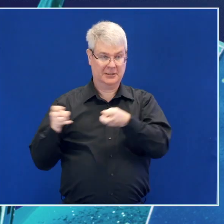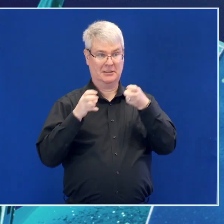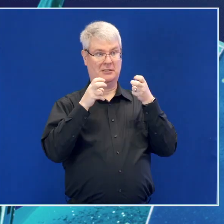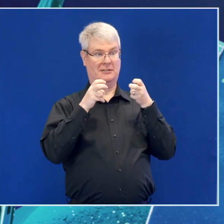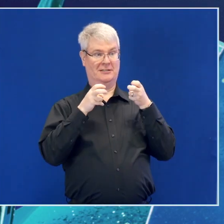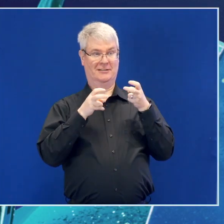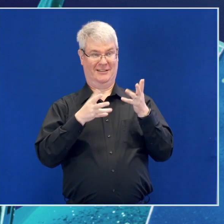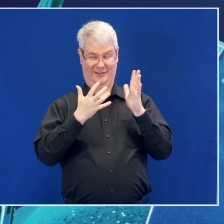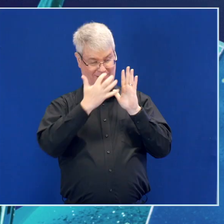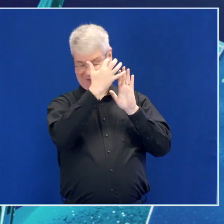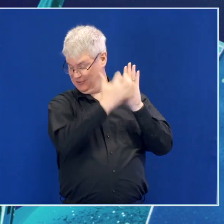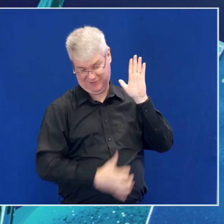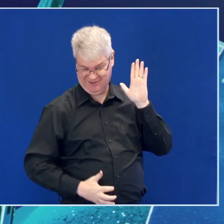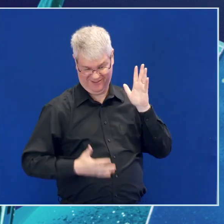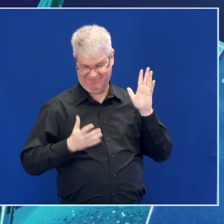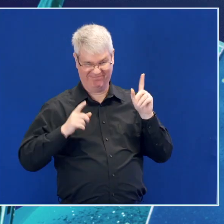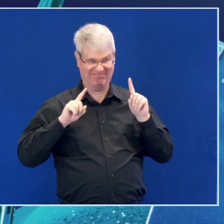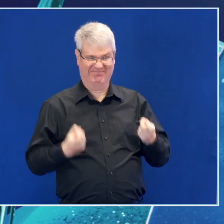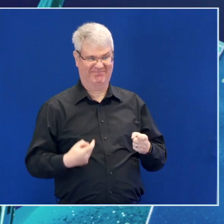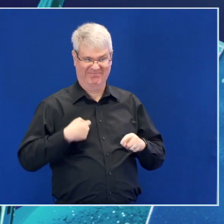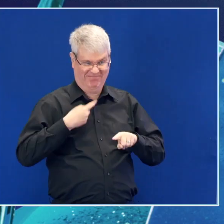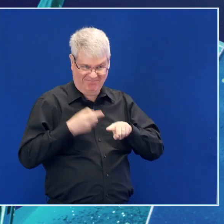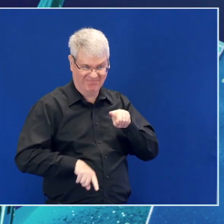Very unlikely they're going to read the whole thing.